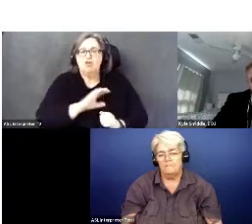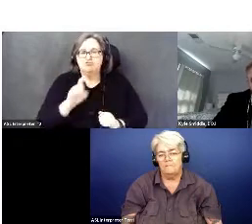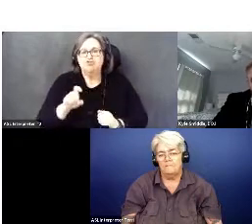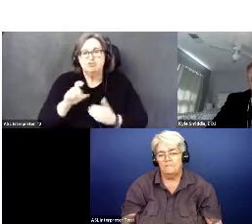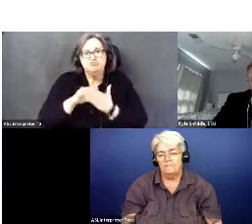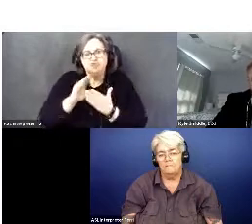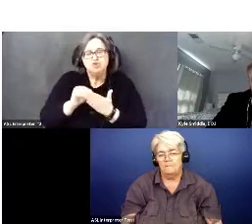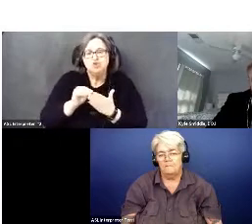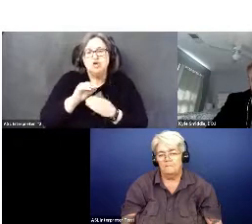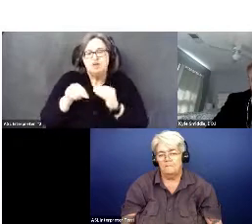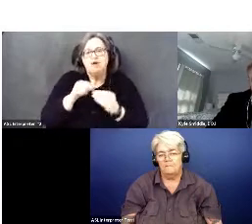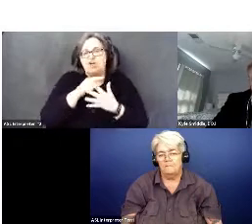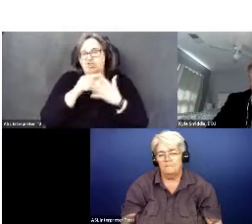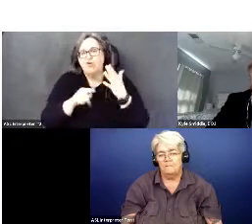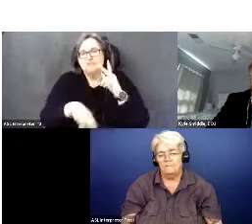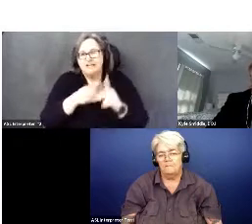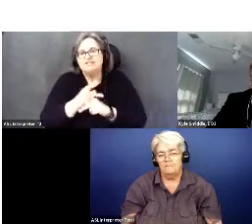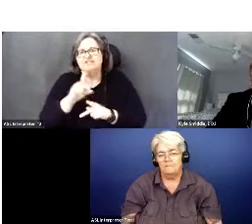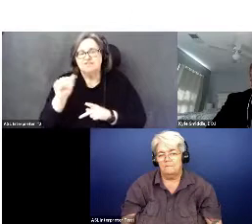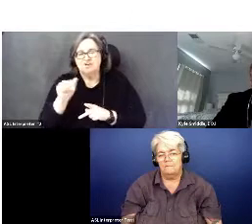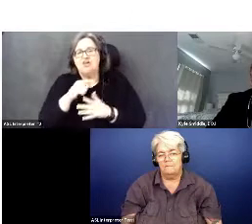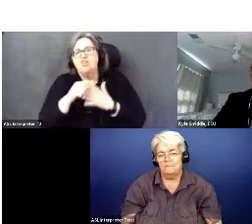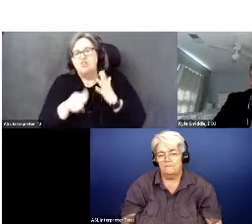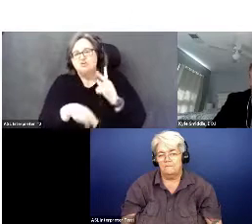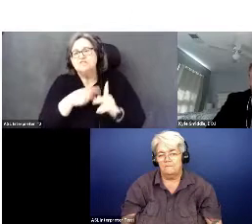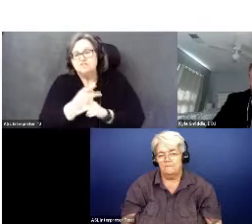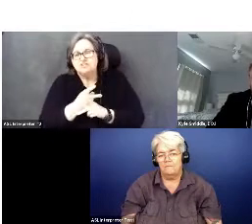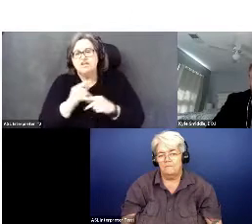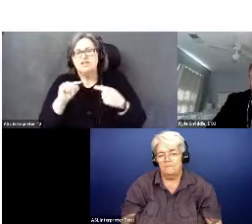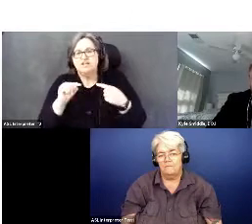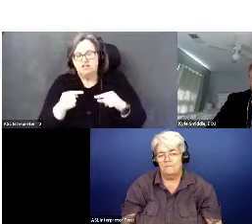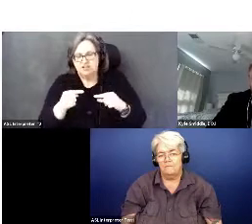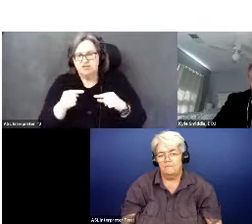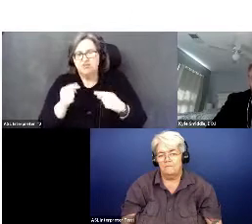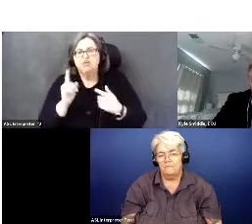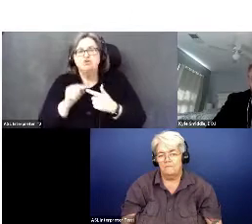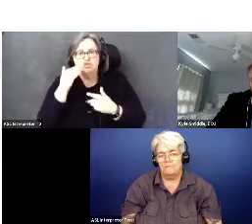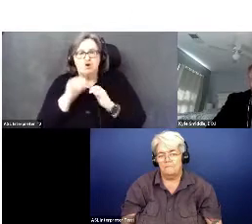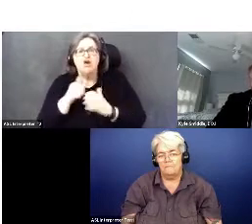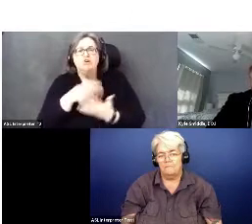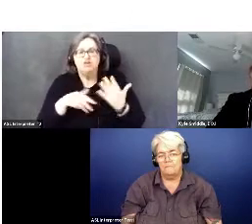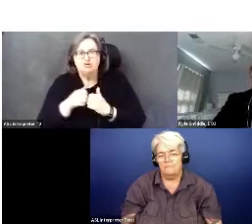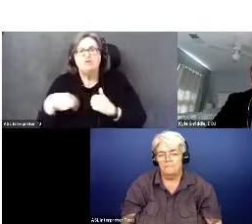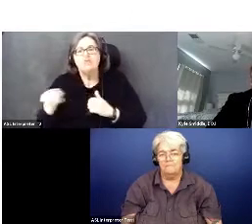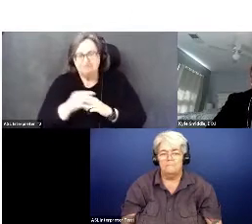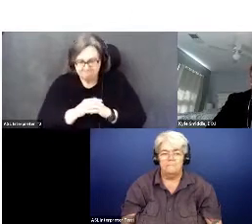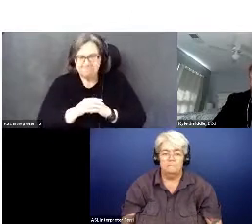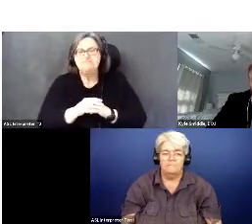those kinds of disabilities and those kinds of injuries to know how to interact with them. So I'm just going to give